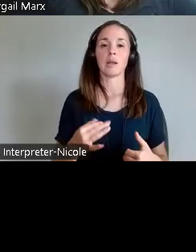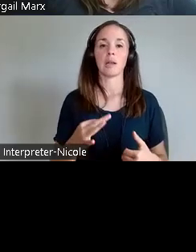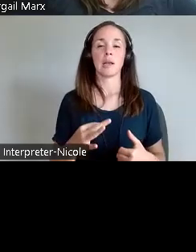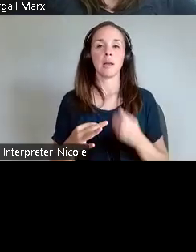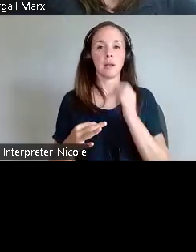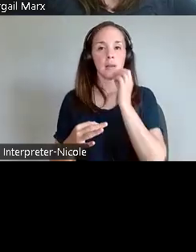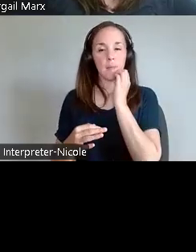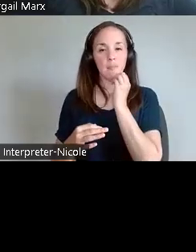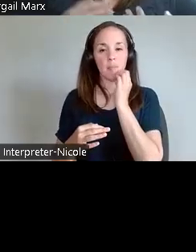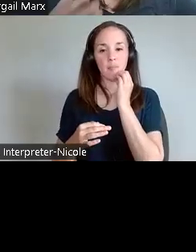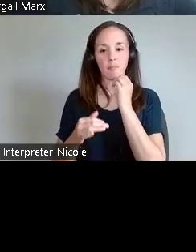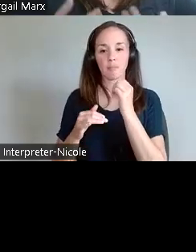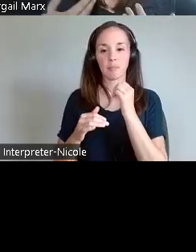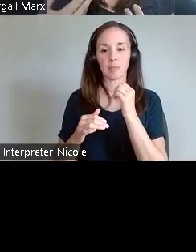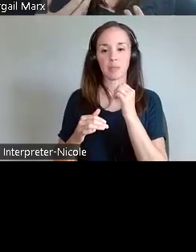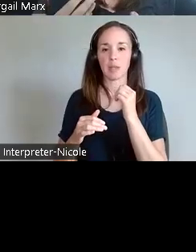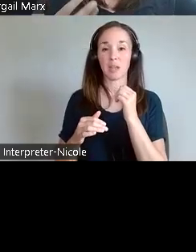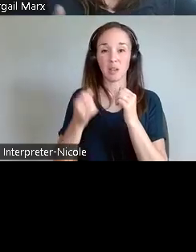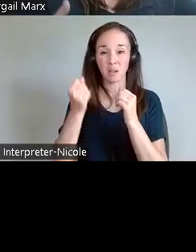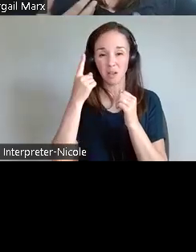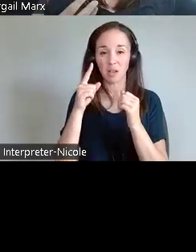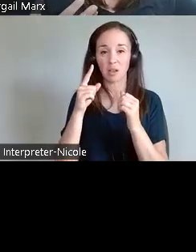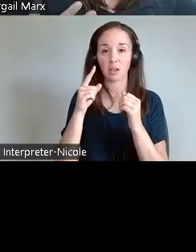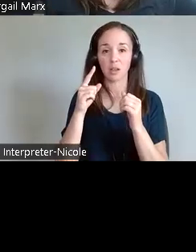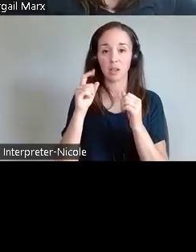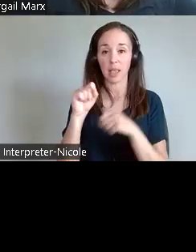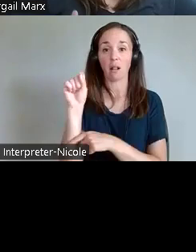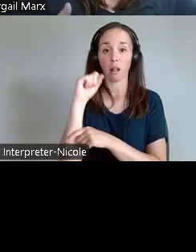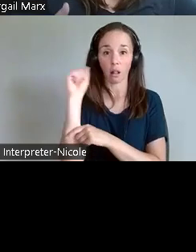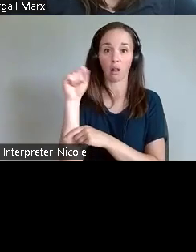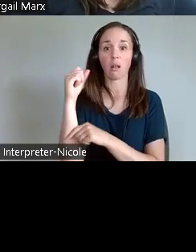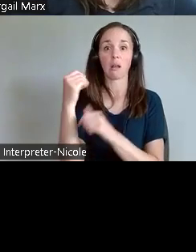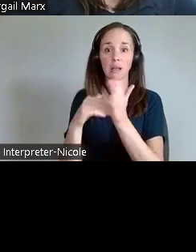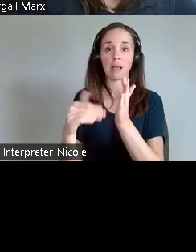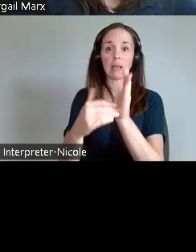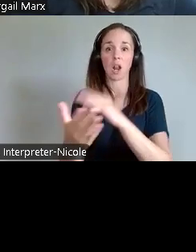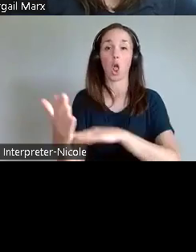communicate needs to be repeatable and they need to be able to do it across their day.